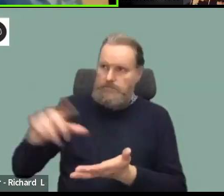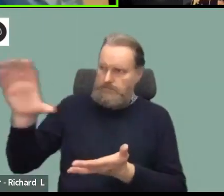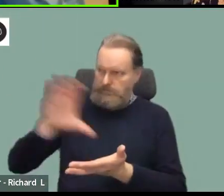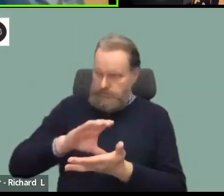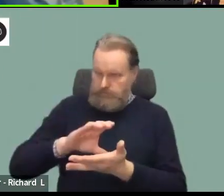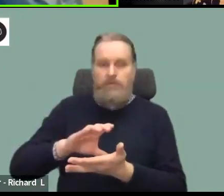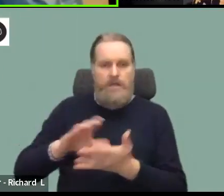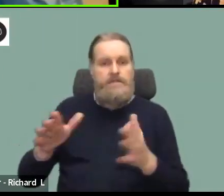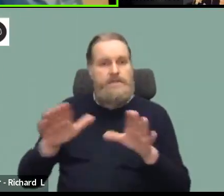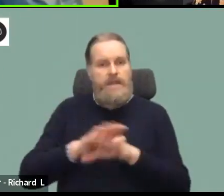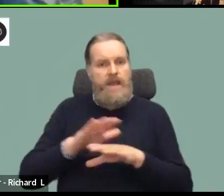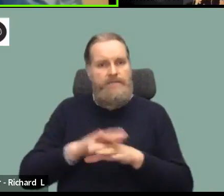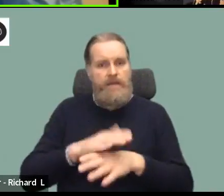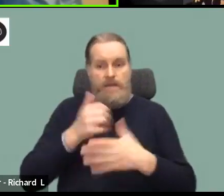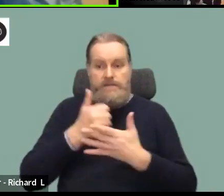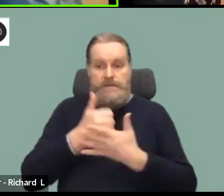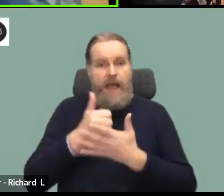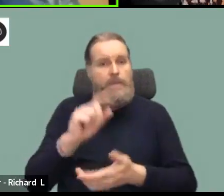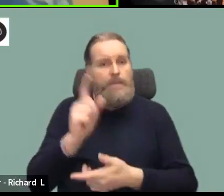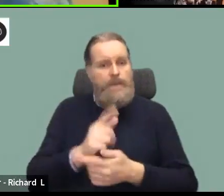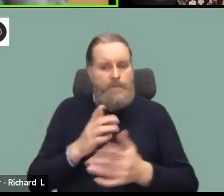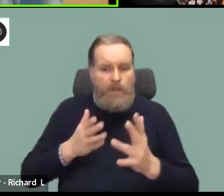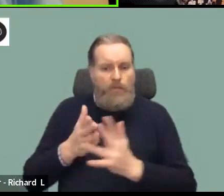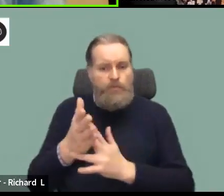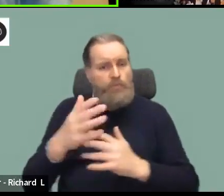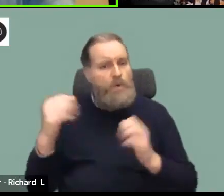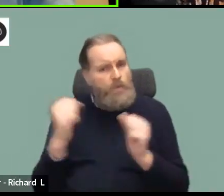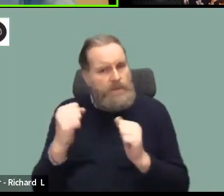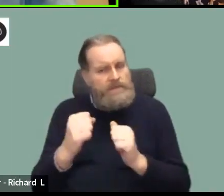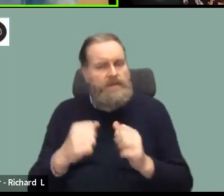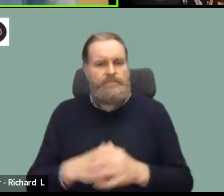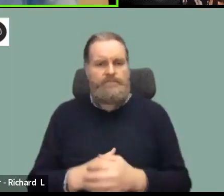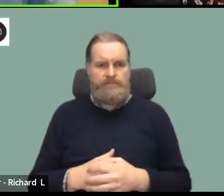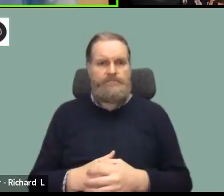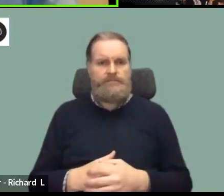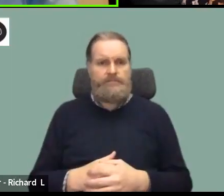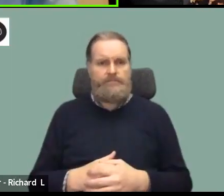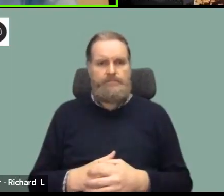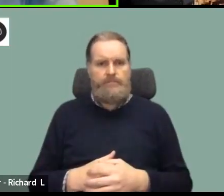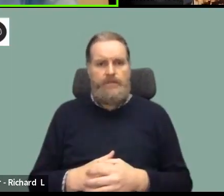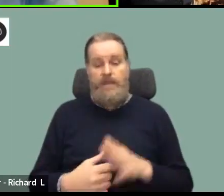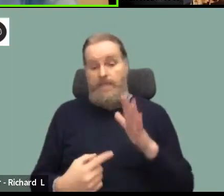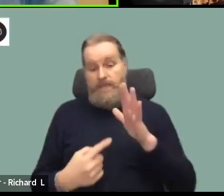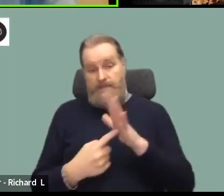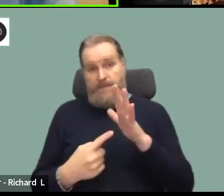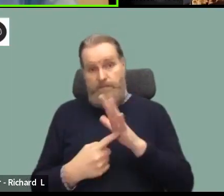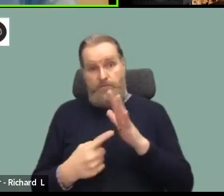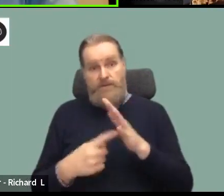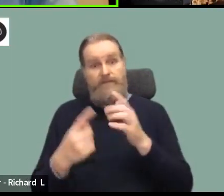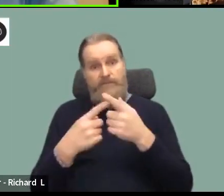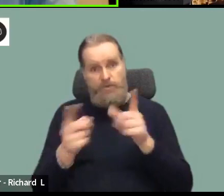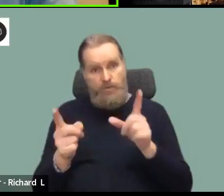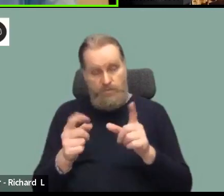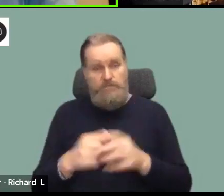ly, is to say, well, we're going to do now is put money on the table. le to spread out for le to spread out for people to get through this crisis and get through this crisis. I think that's the key thing. we want to